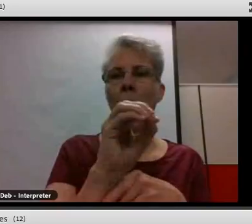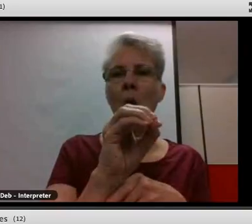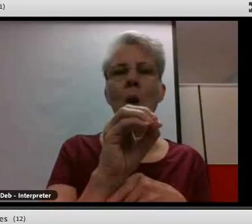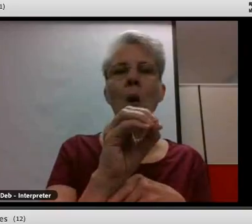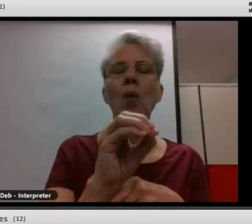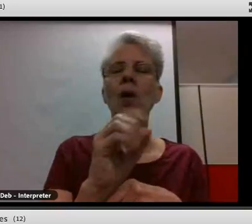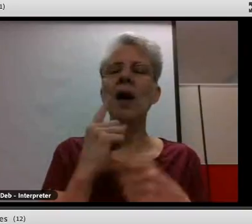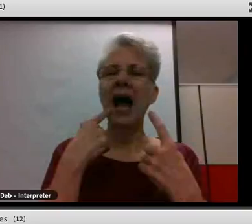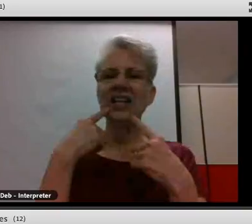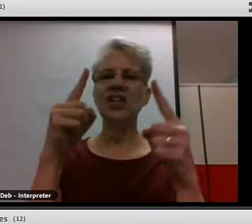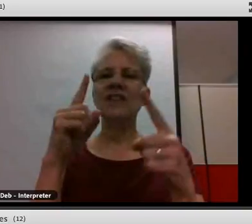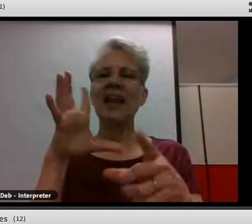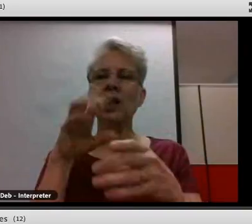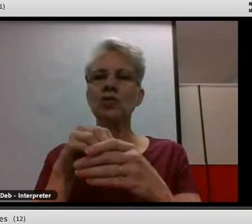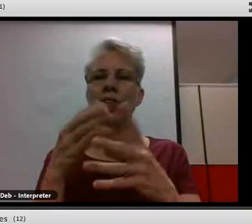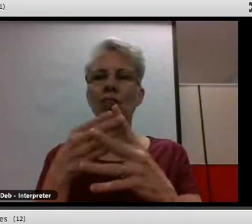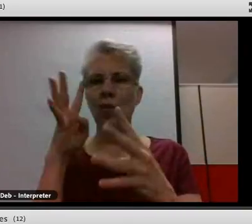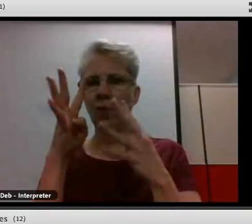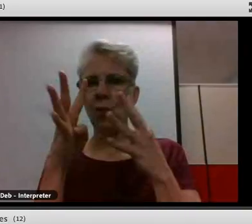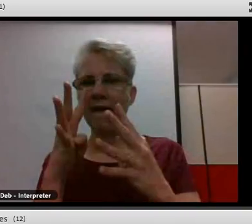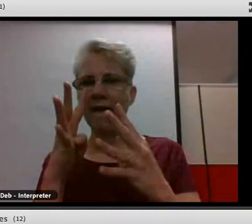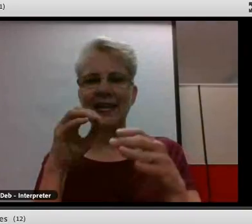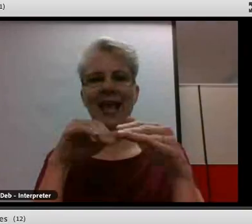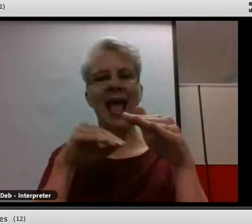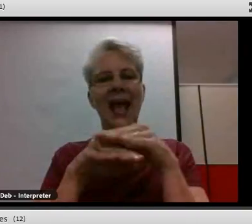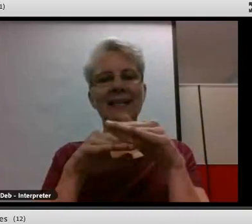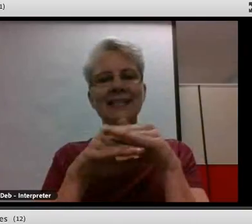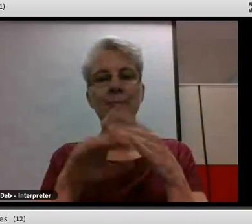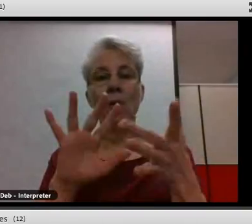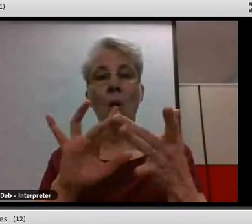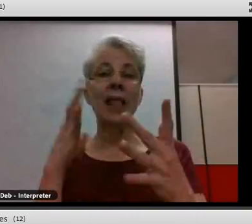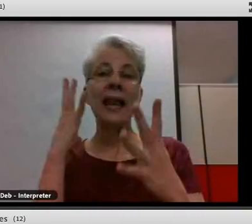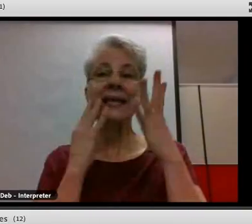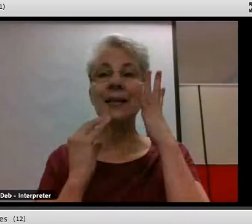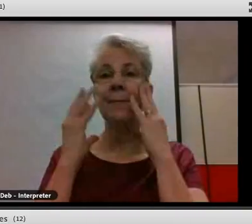What are they looking for? That's a little bit harder to kind of figure out,